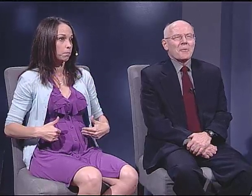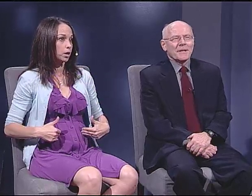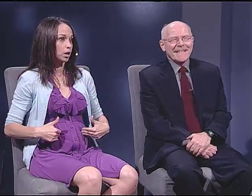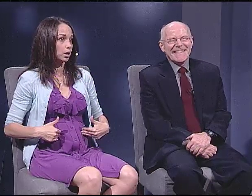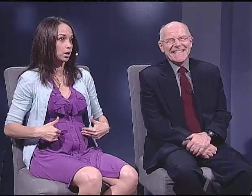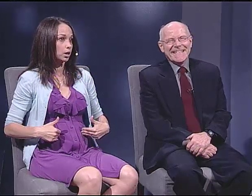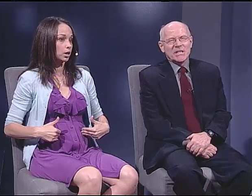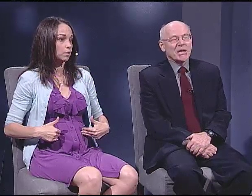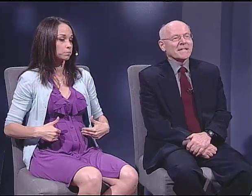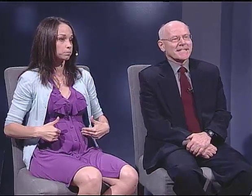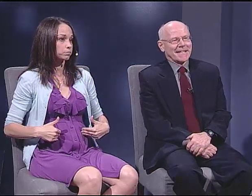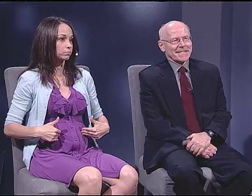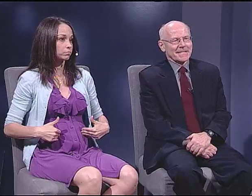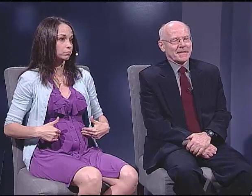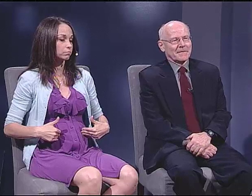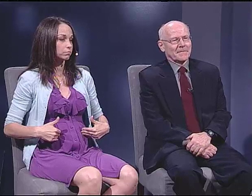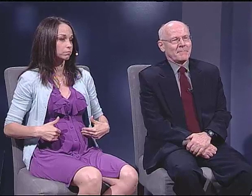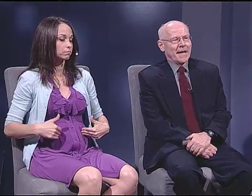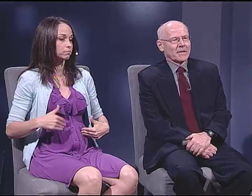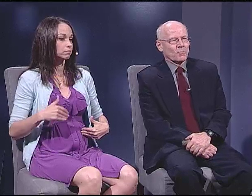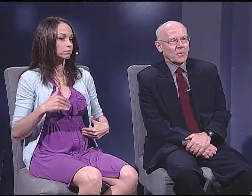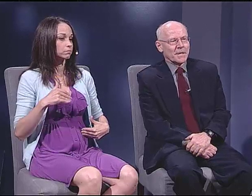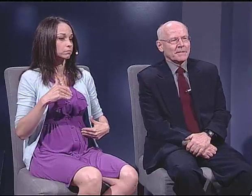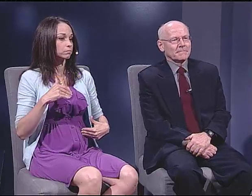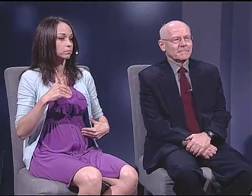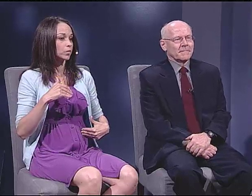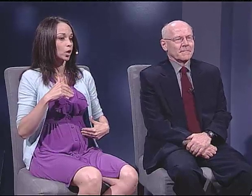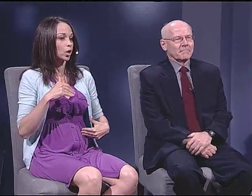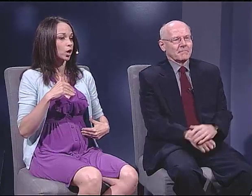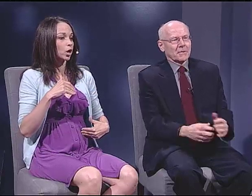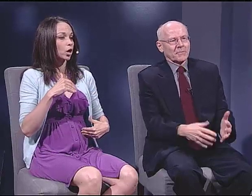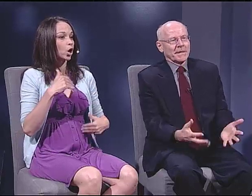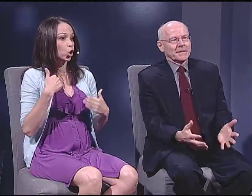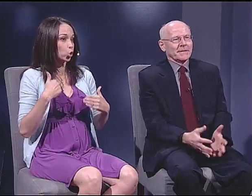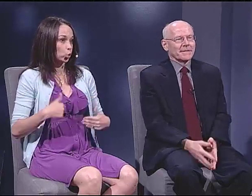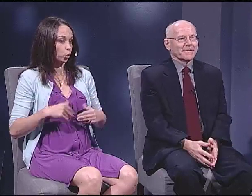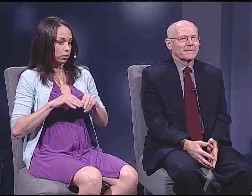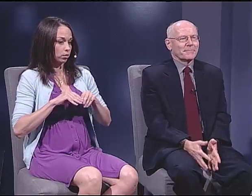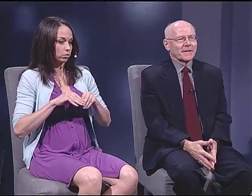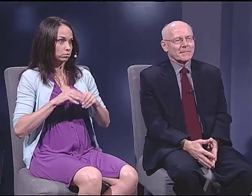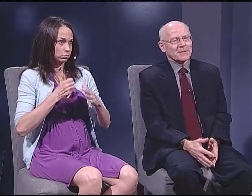only in the gentle sense of a man and a women agreeing perhaps